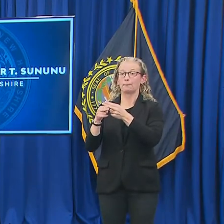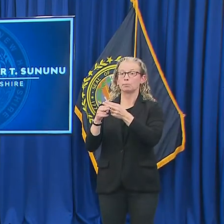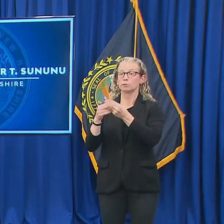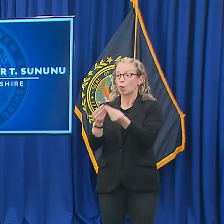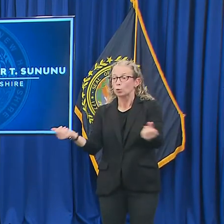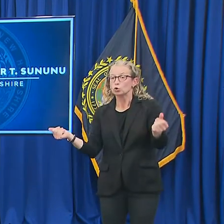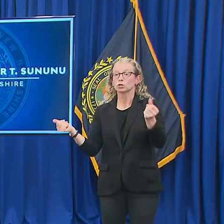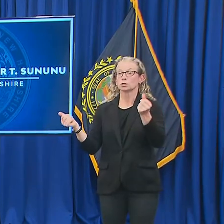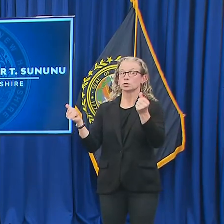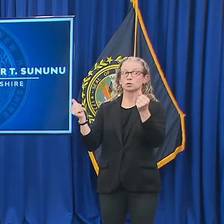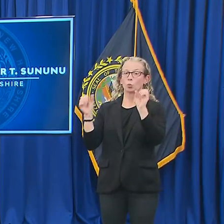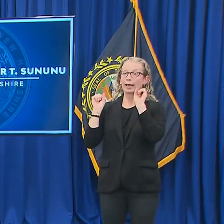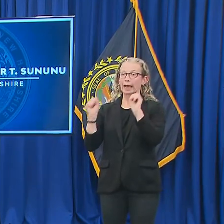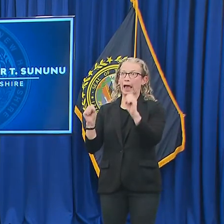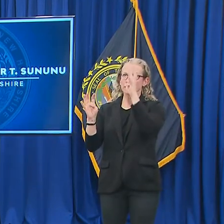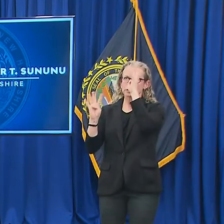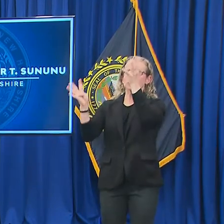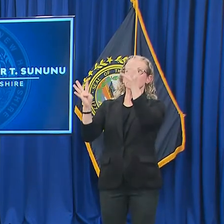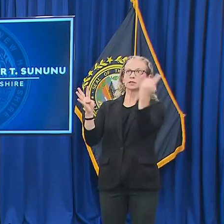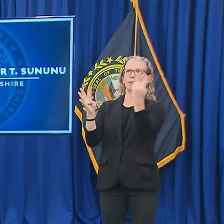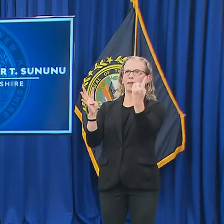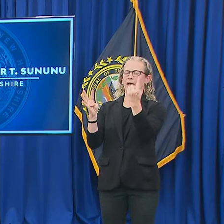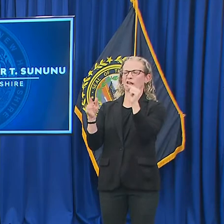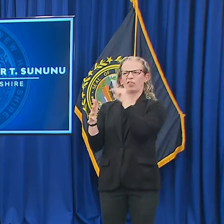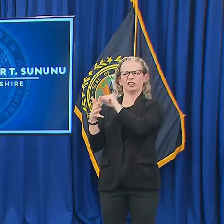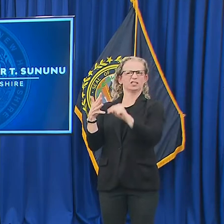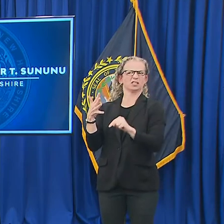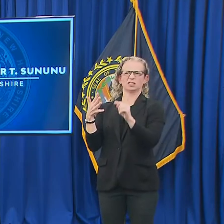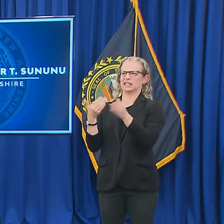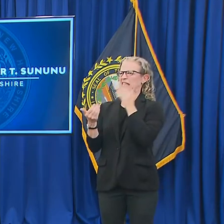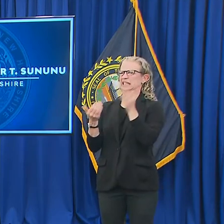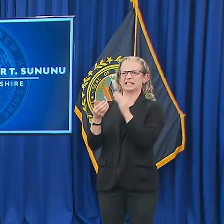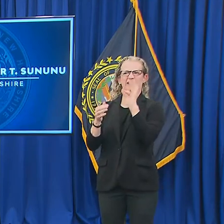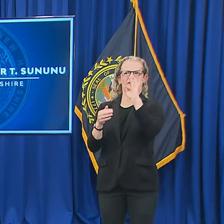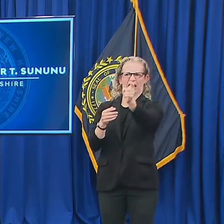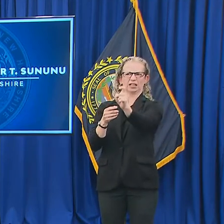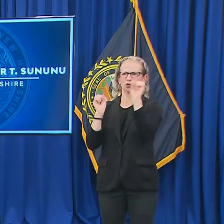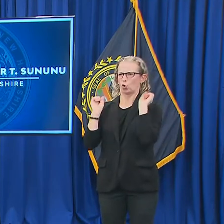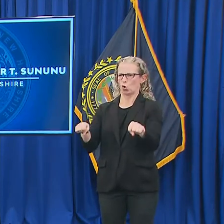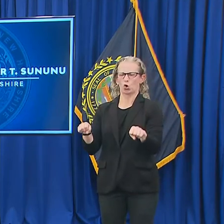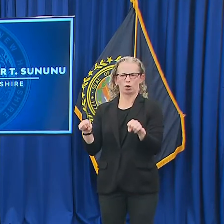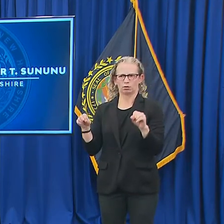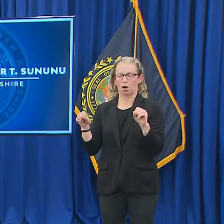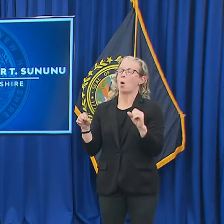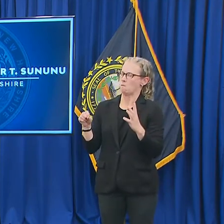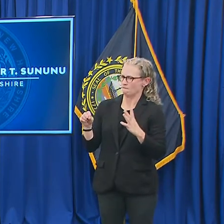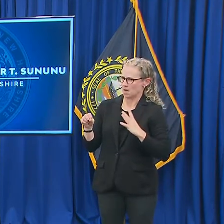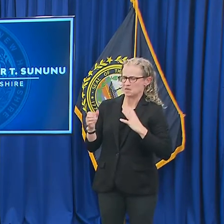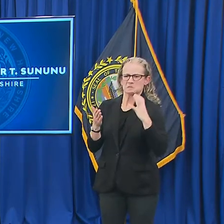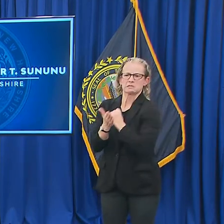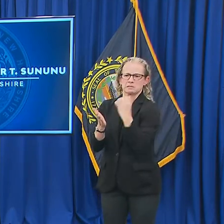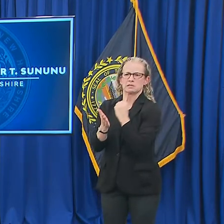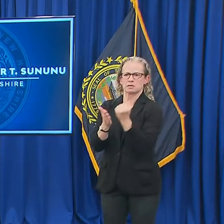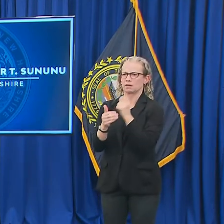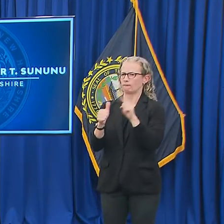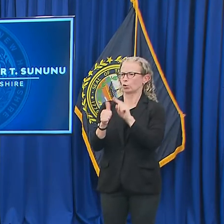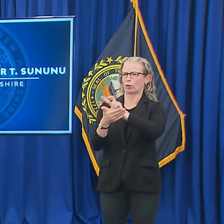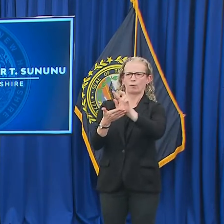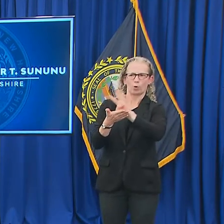So I was looking to Michigan, like she was going to ask me for OK. of course,